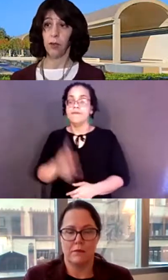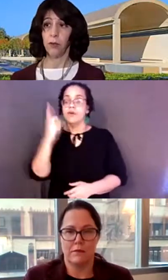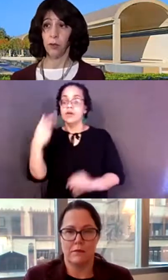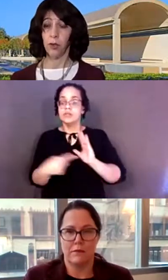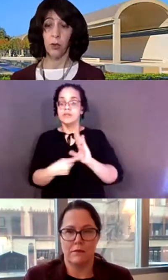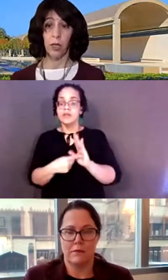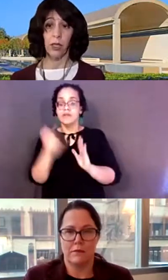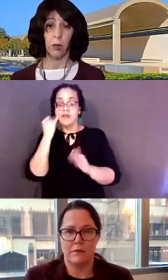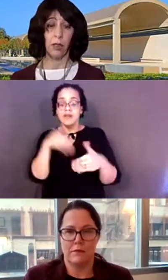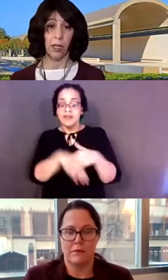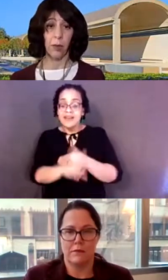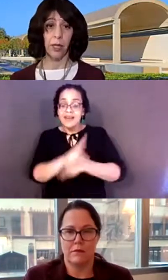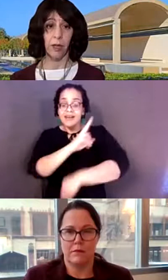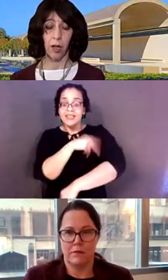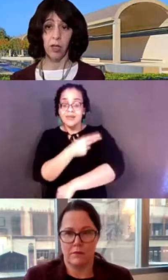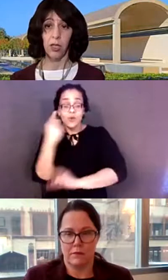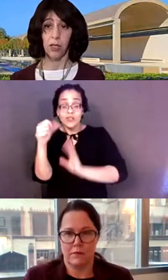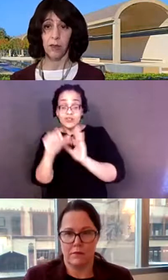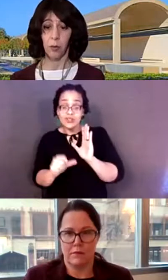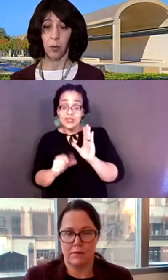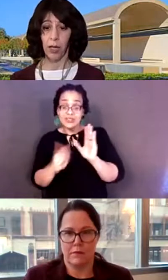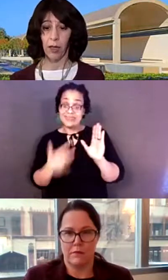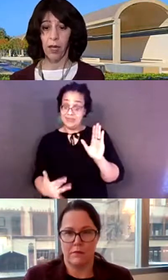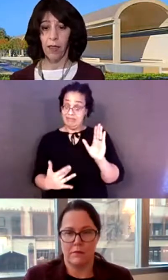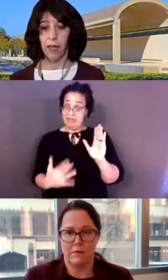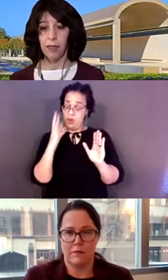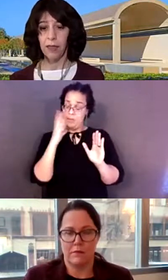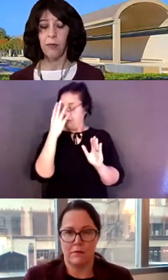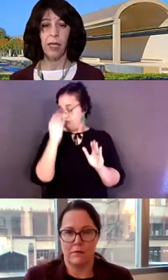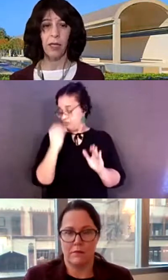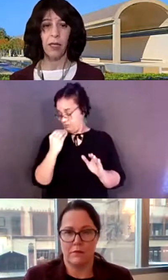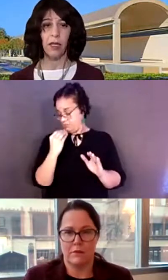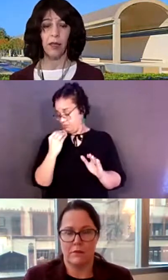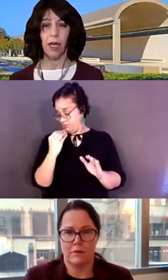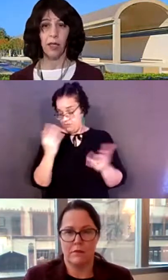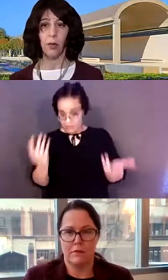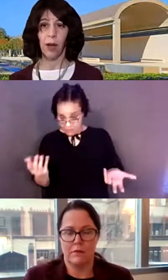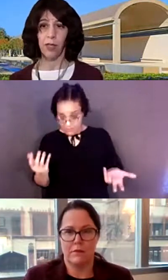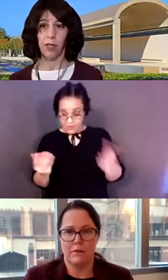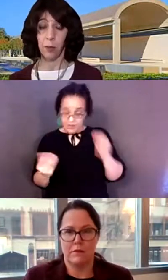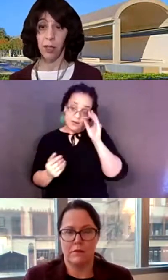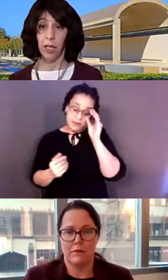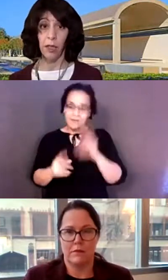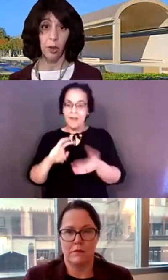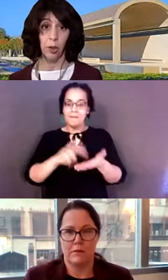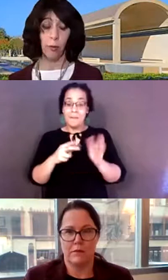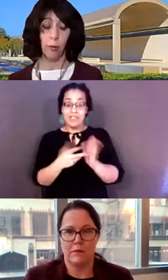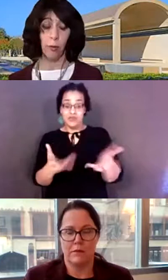for surgery you will likely be unconscious at some point. That doesn't